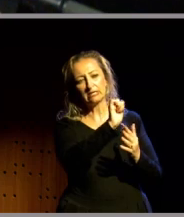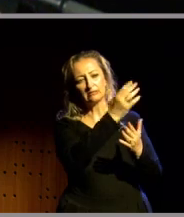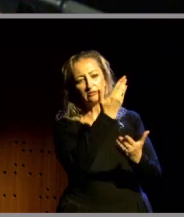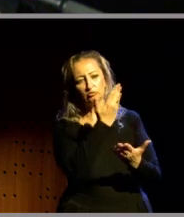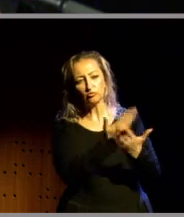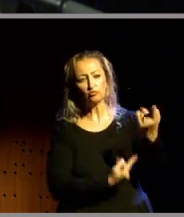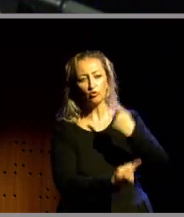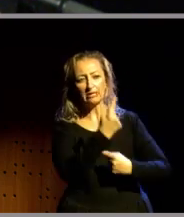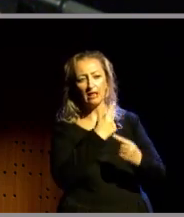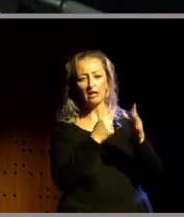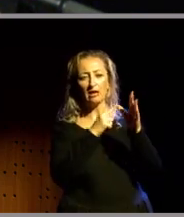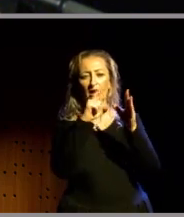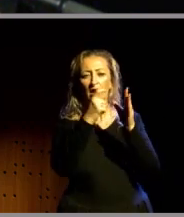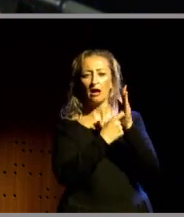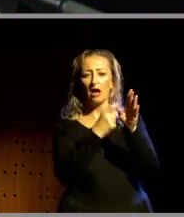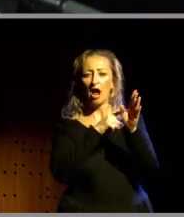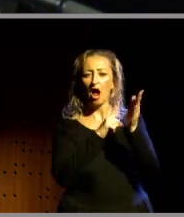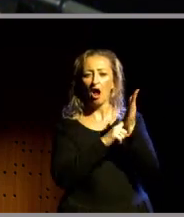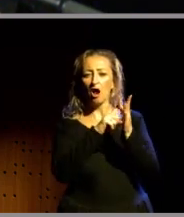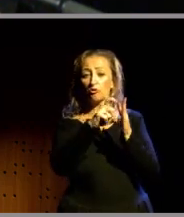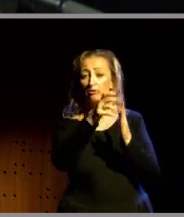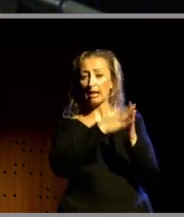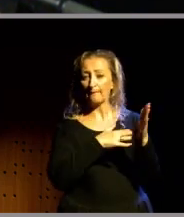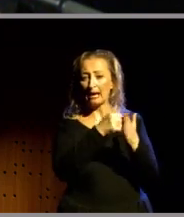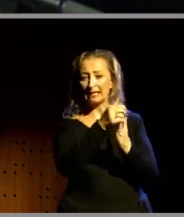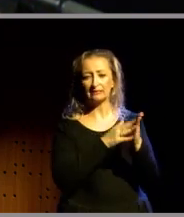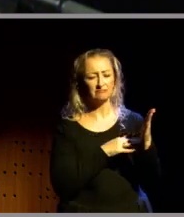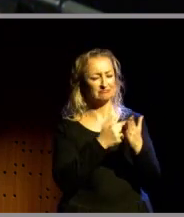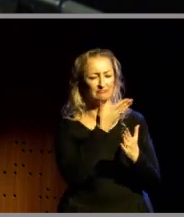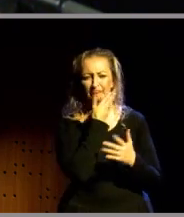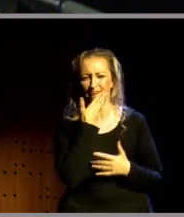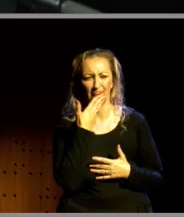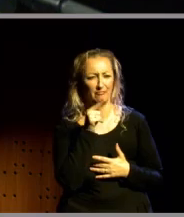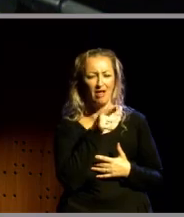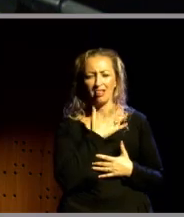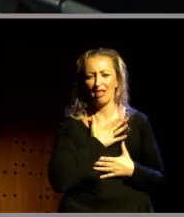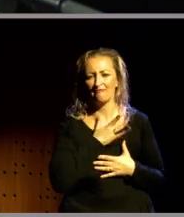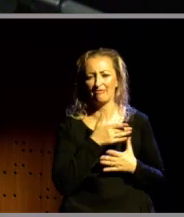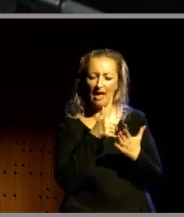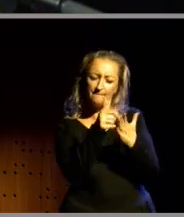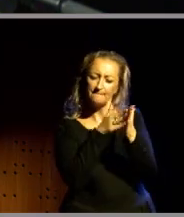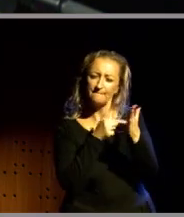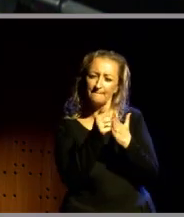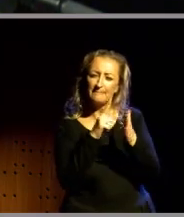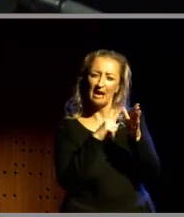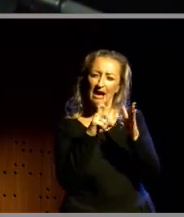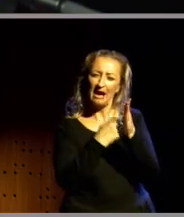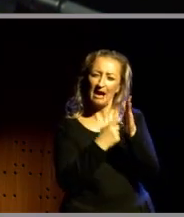It's just a gorgeous medium, which I also dabble in.